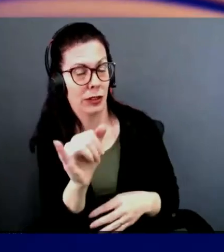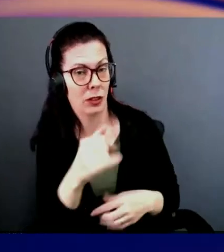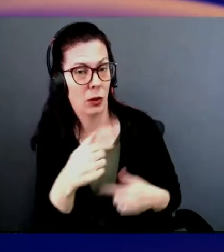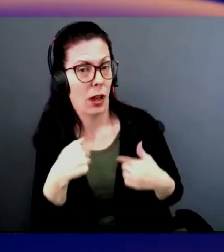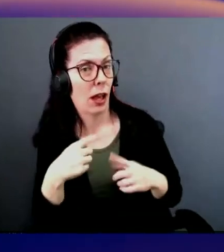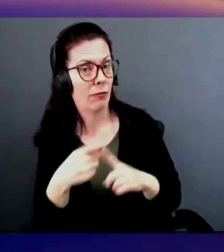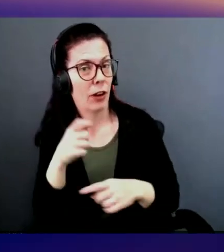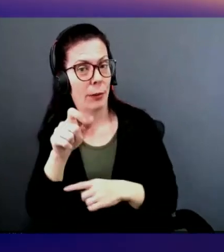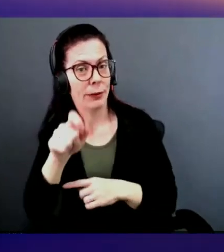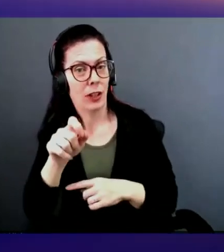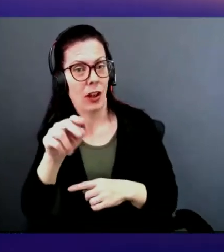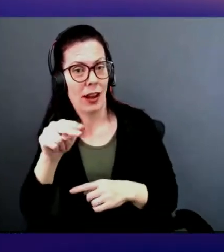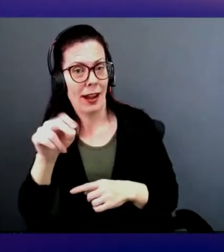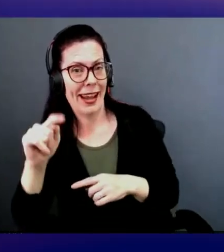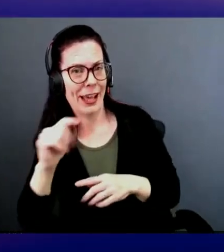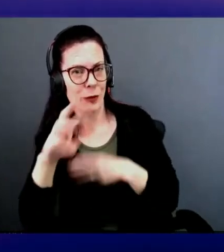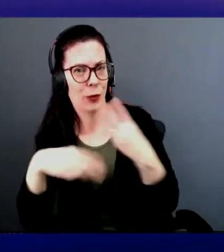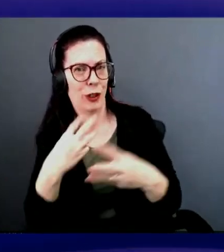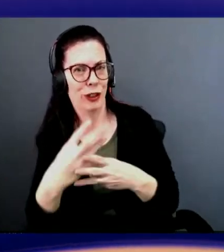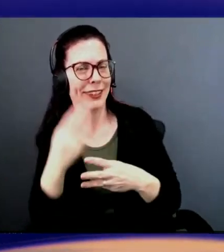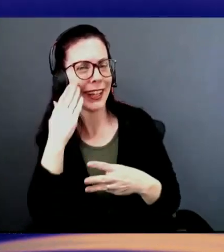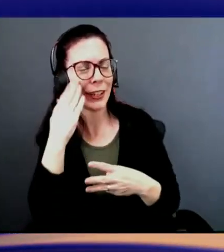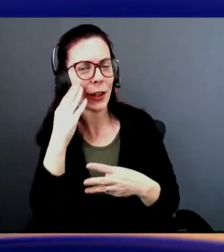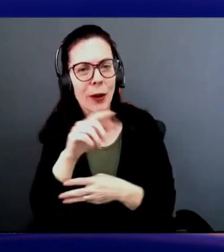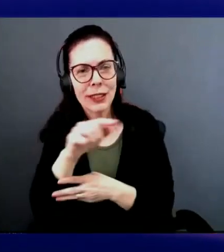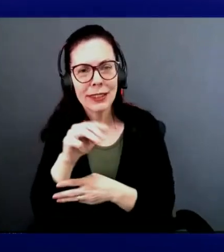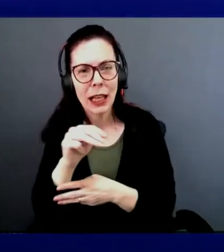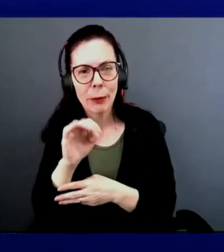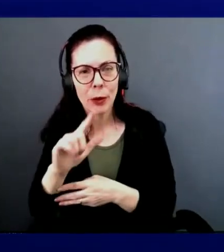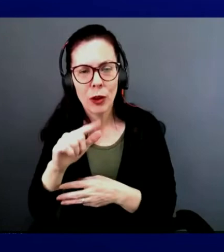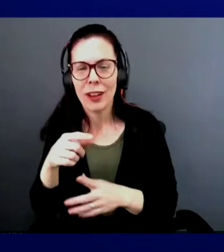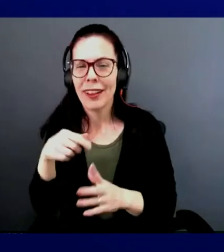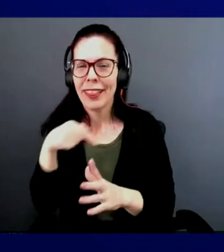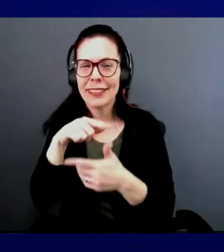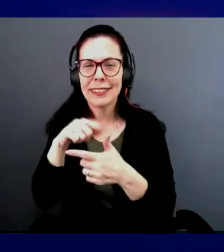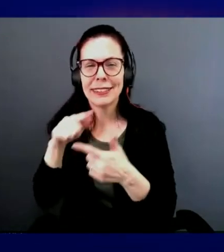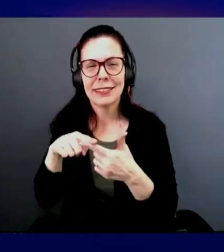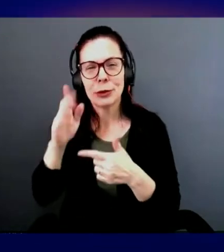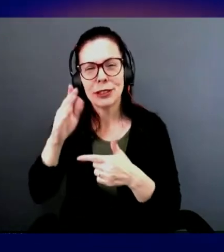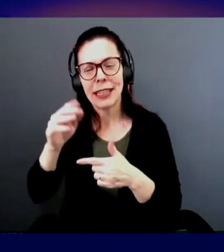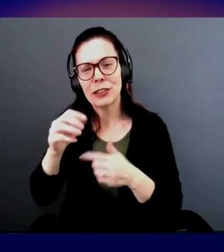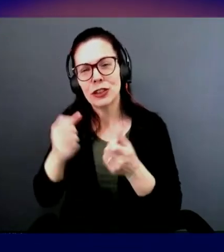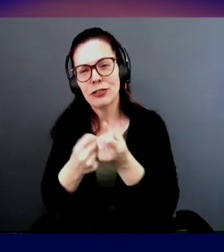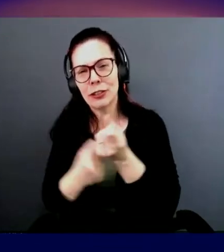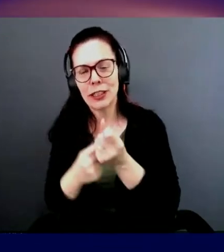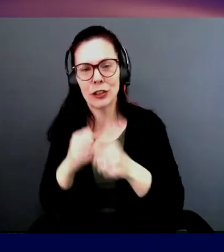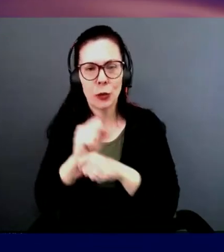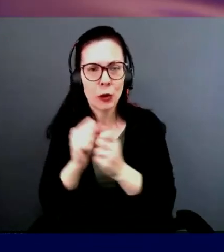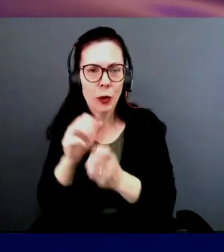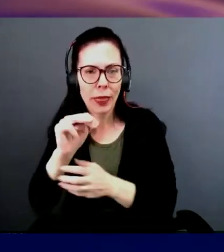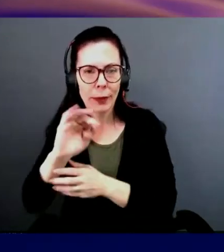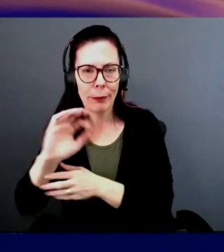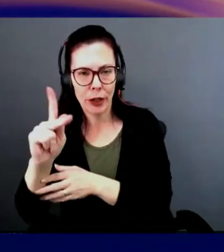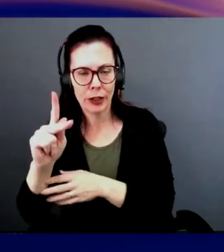So I'm used to XAML windows presentation foundation and working with mark it. Working from a design tool